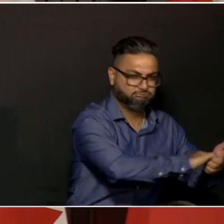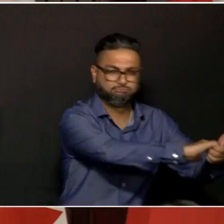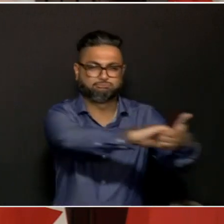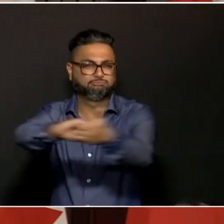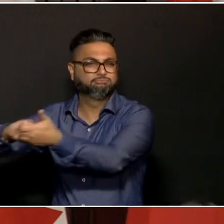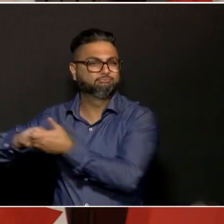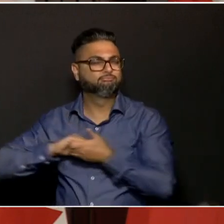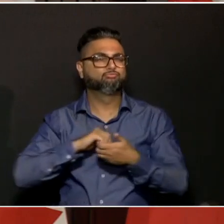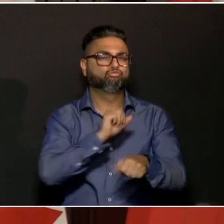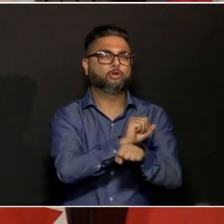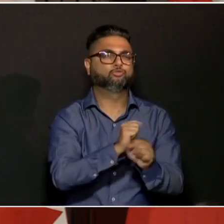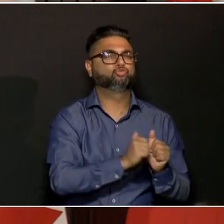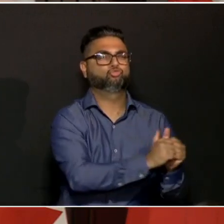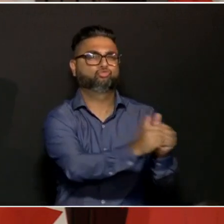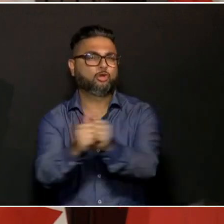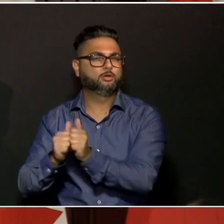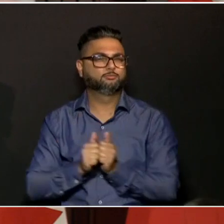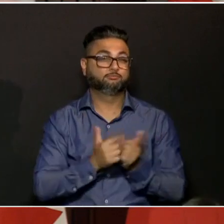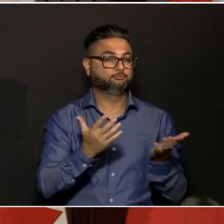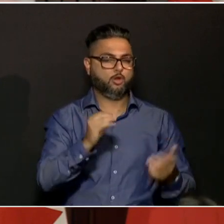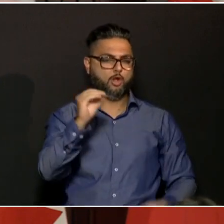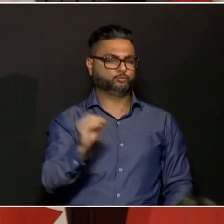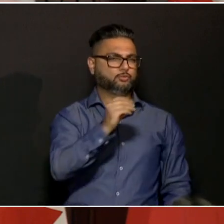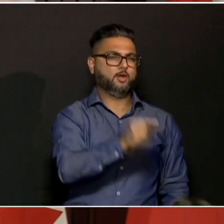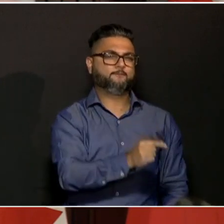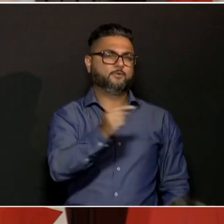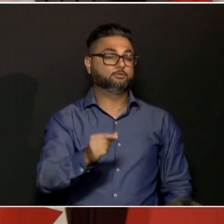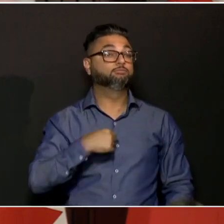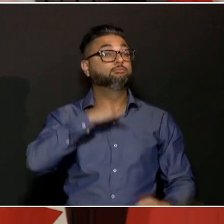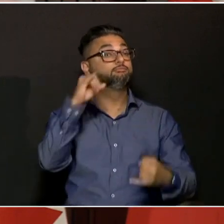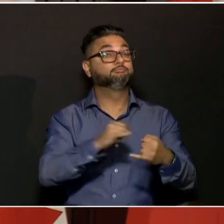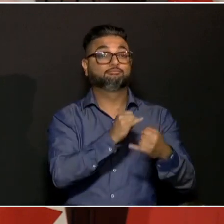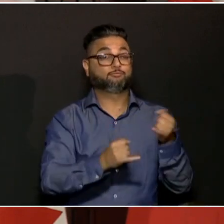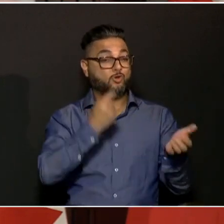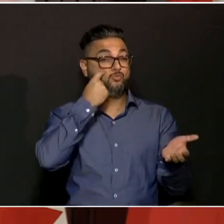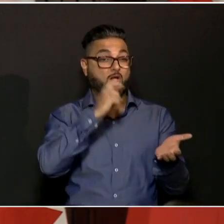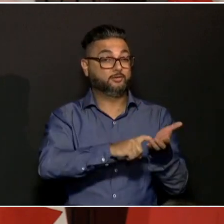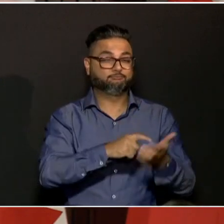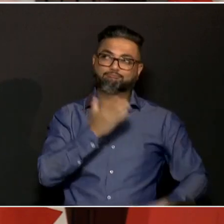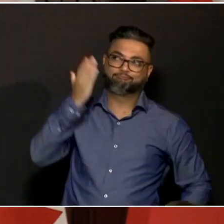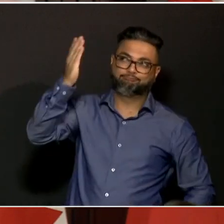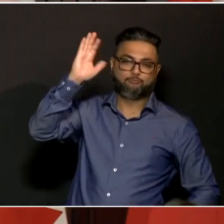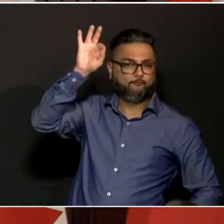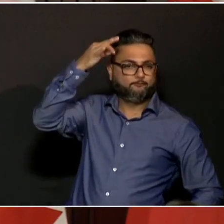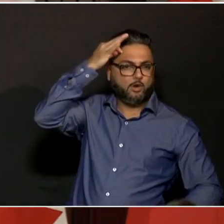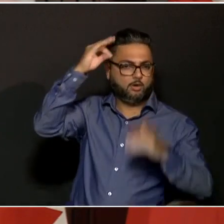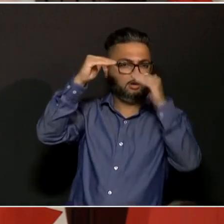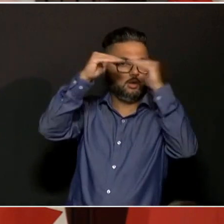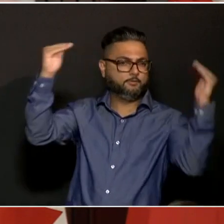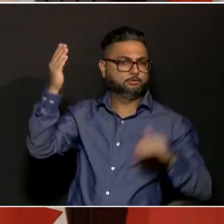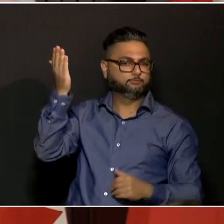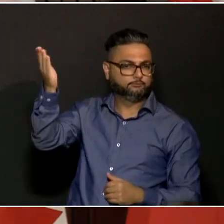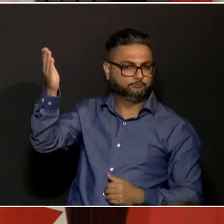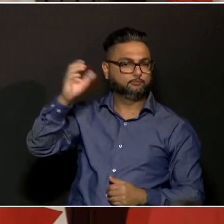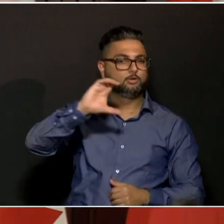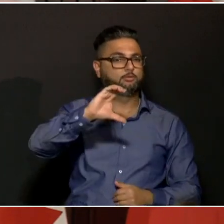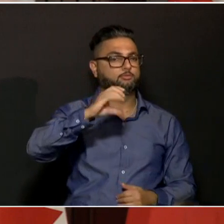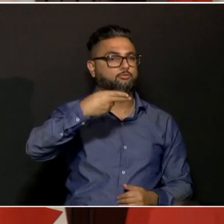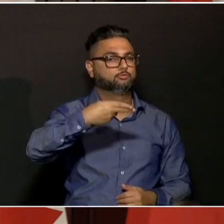and with the province and my last shout out his offense, Christiana